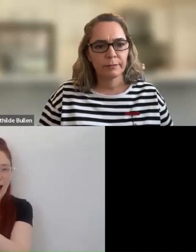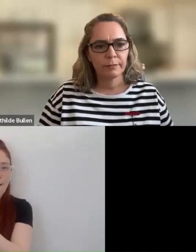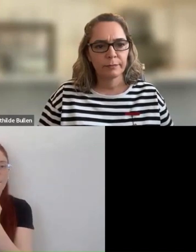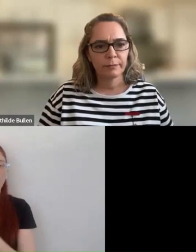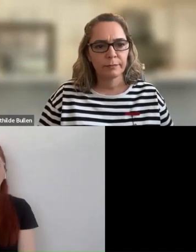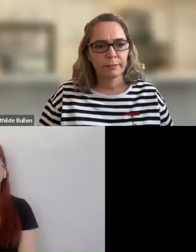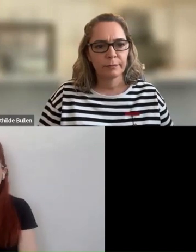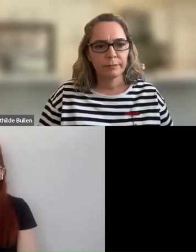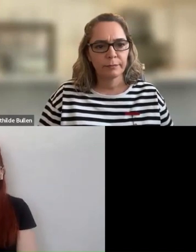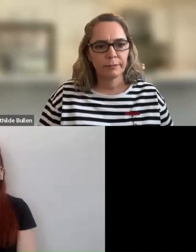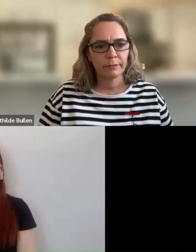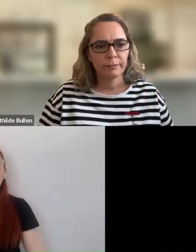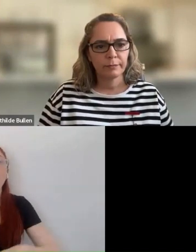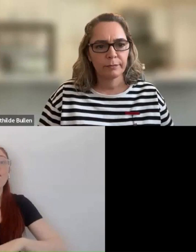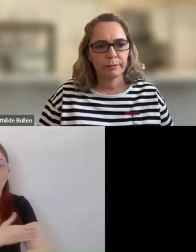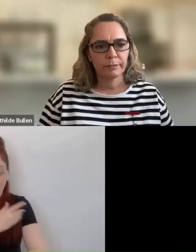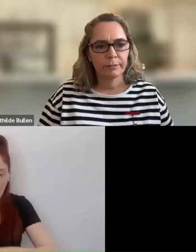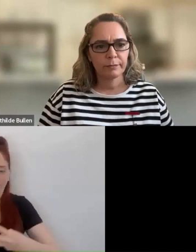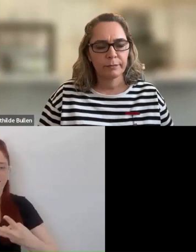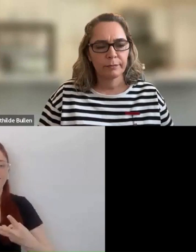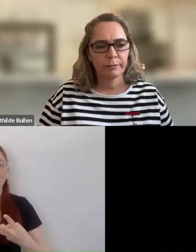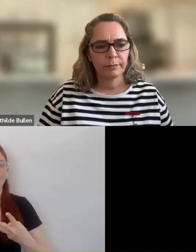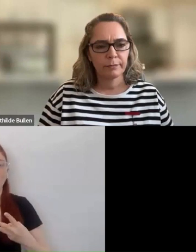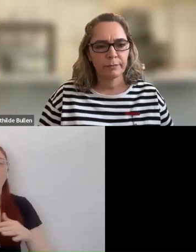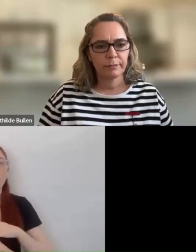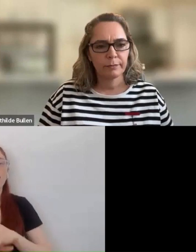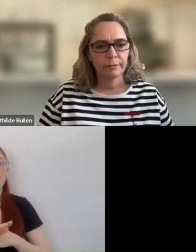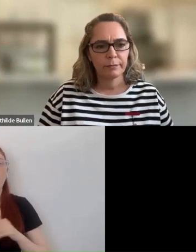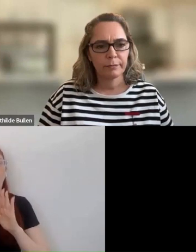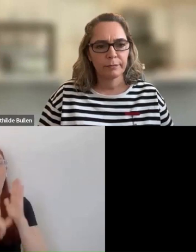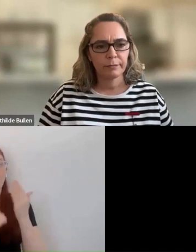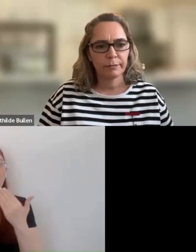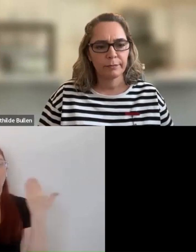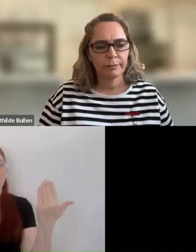Gallery of Western Australia. Clo is Co-Chair of Indigenous